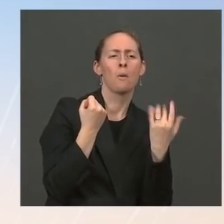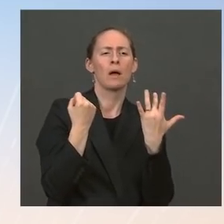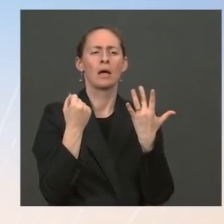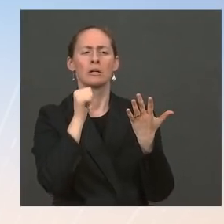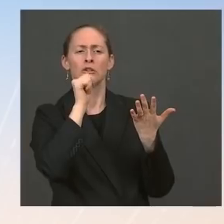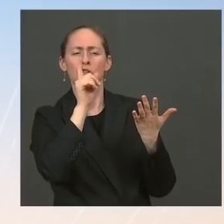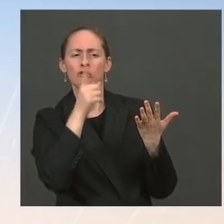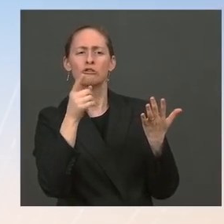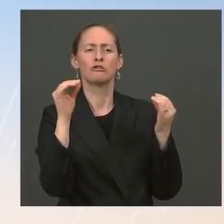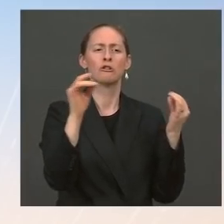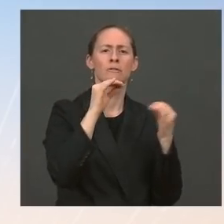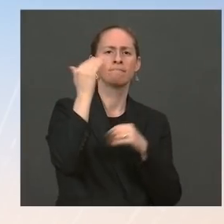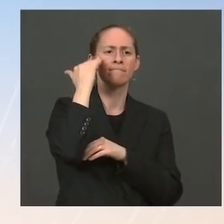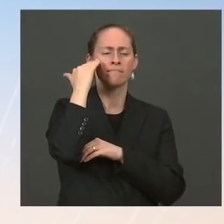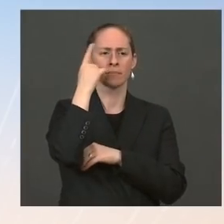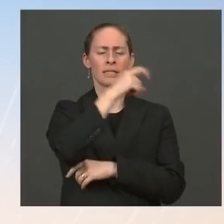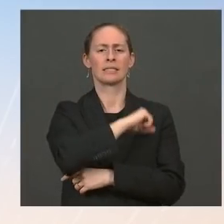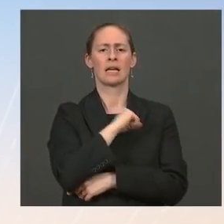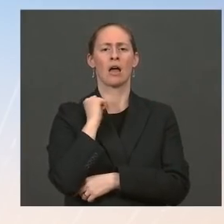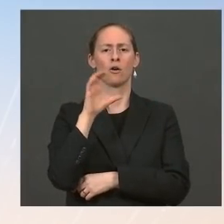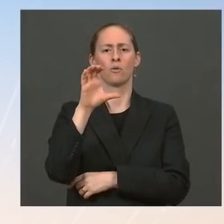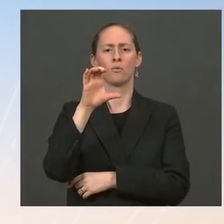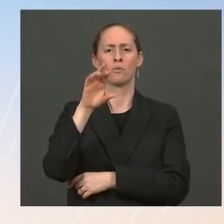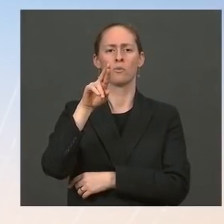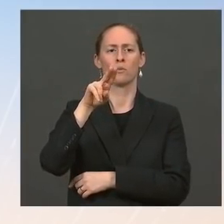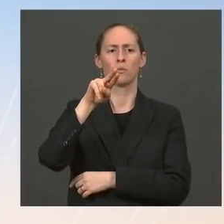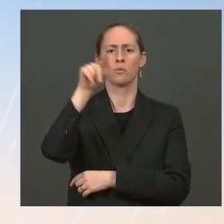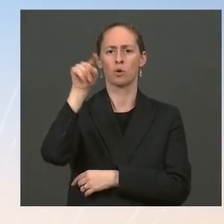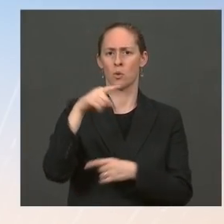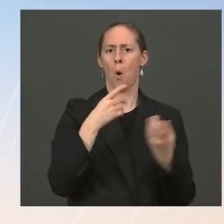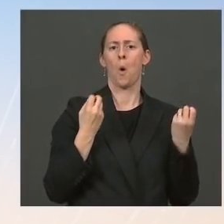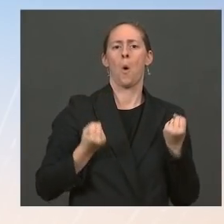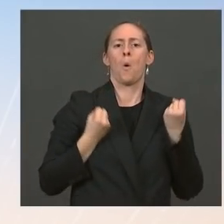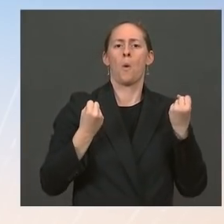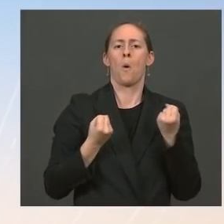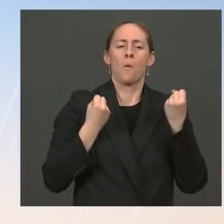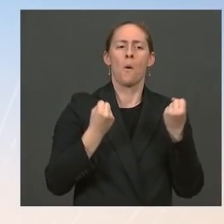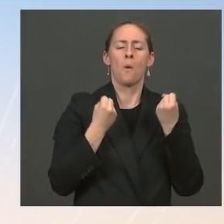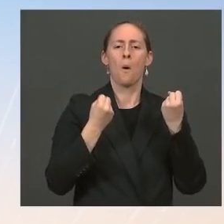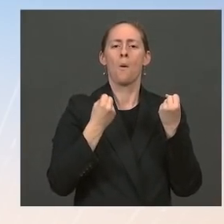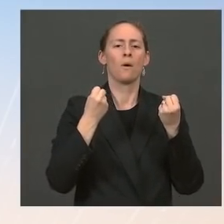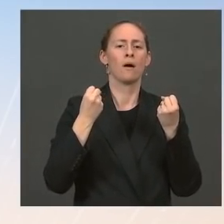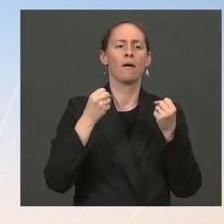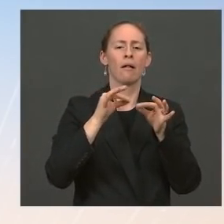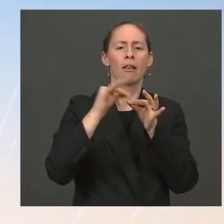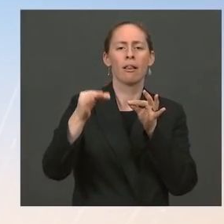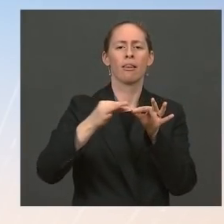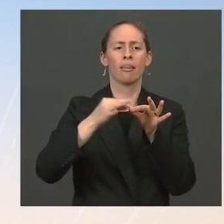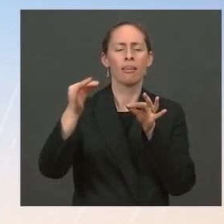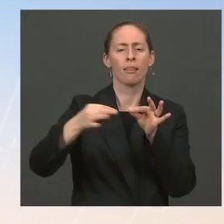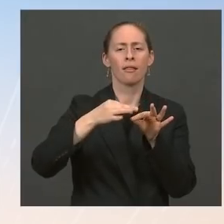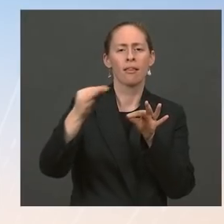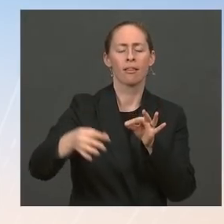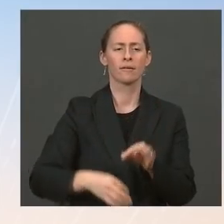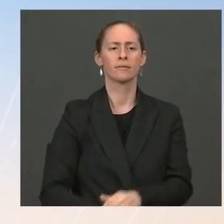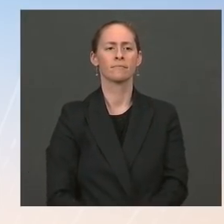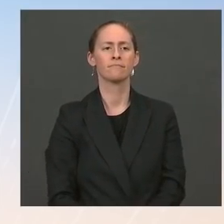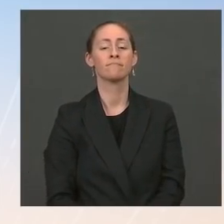So that has been a challenge as well. But certainly, we believe that it is far past time to move forward with these nominees,